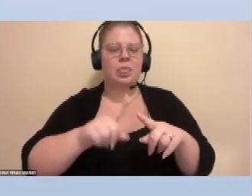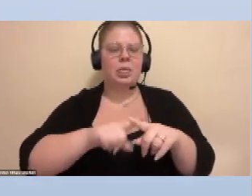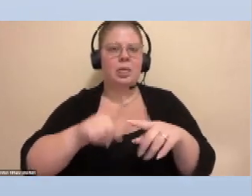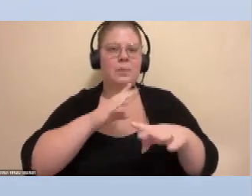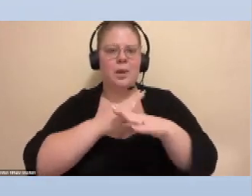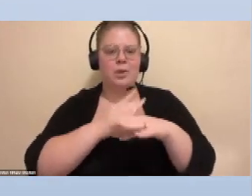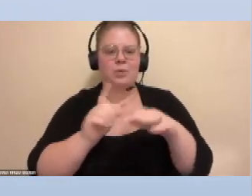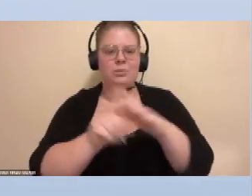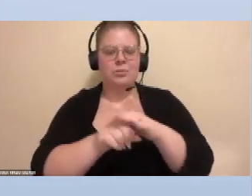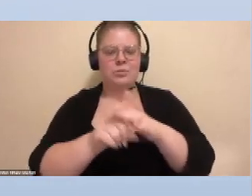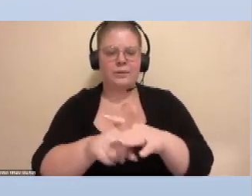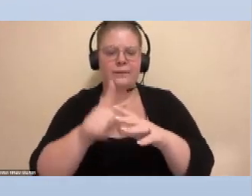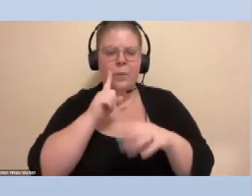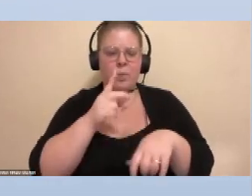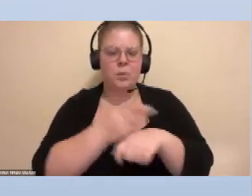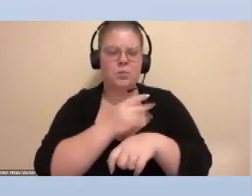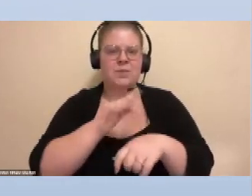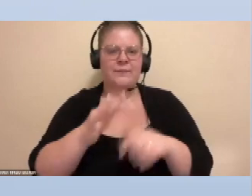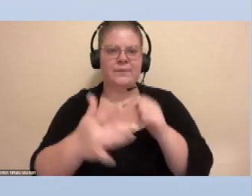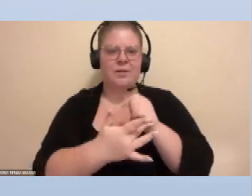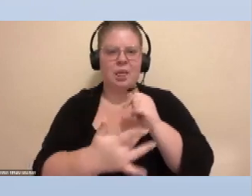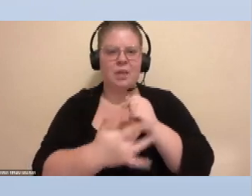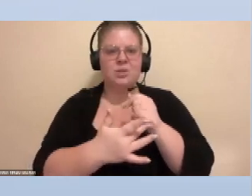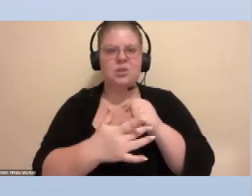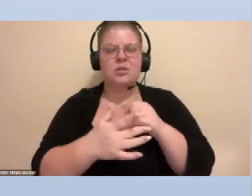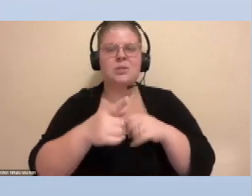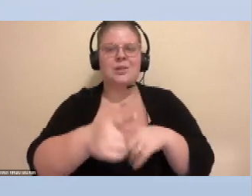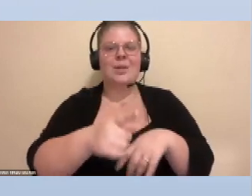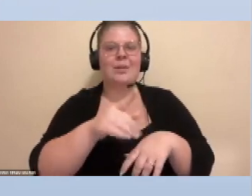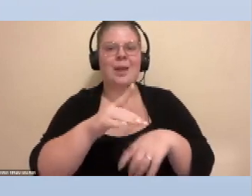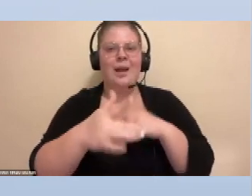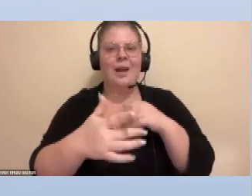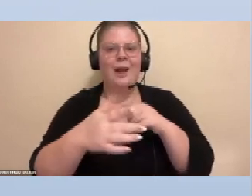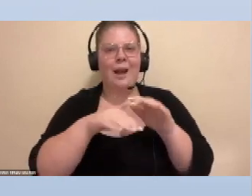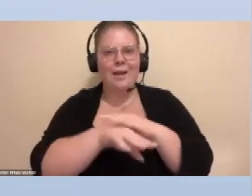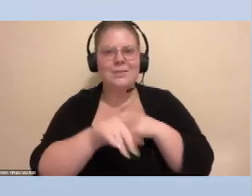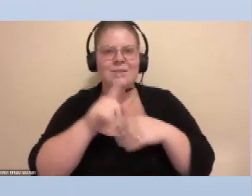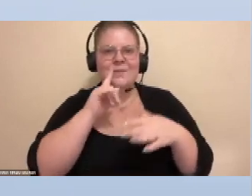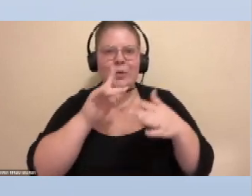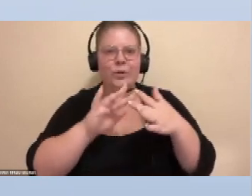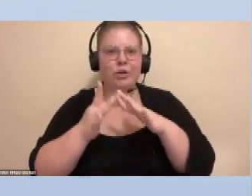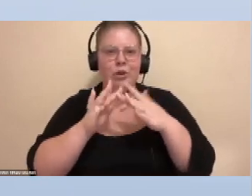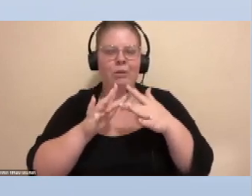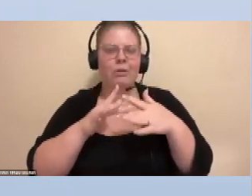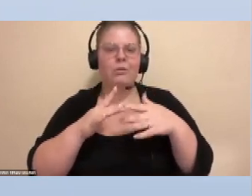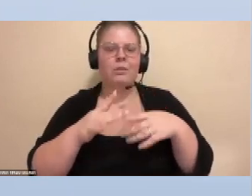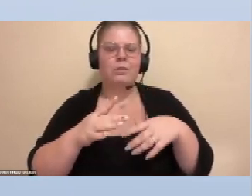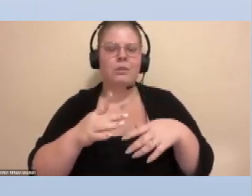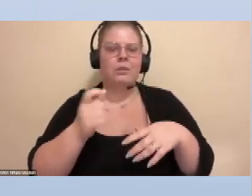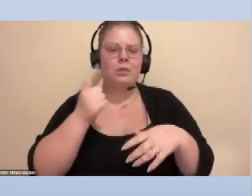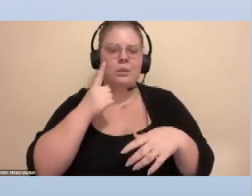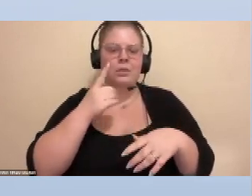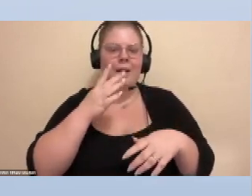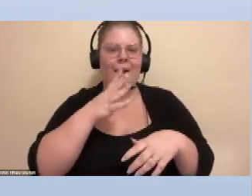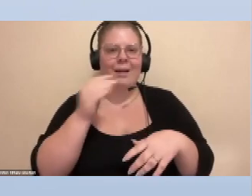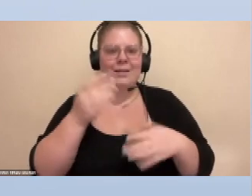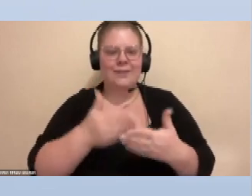those access to the internet and and the actual devices,